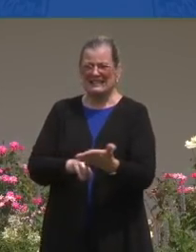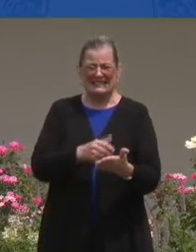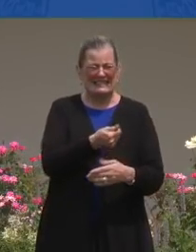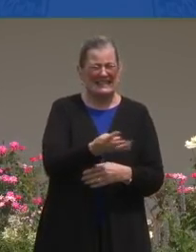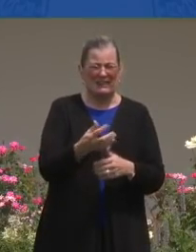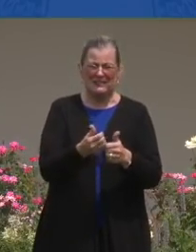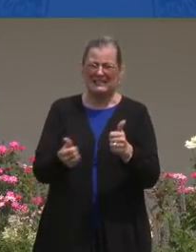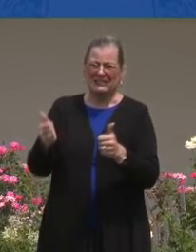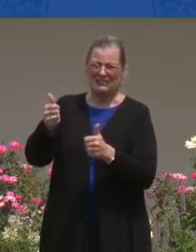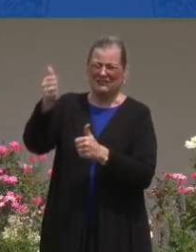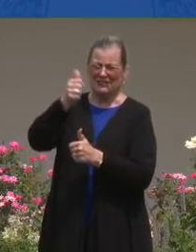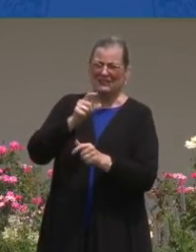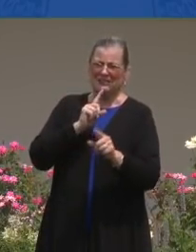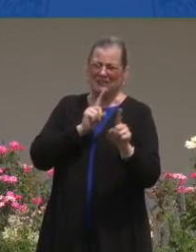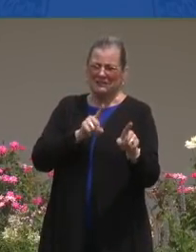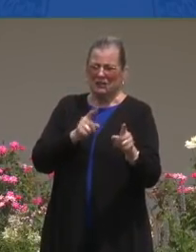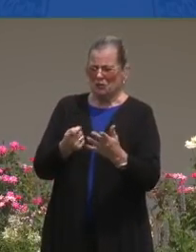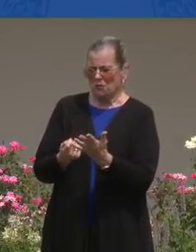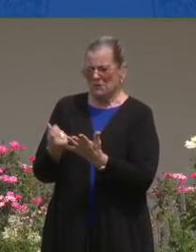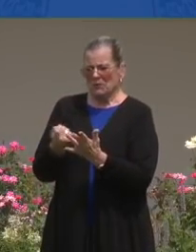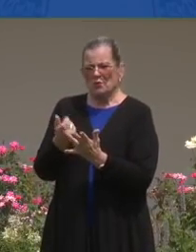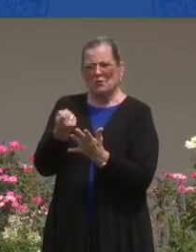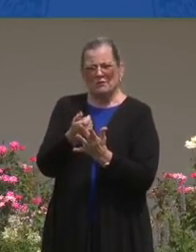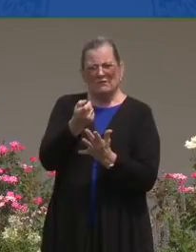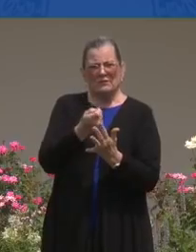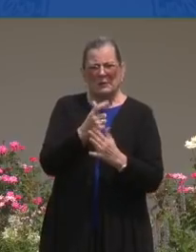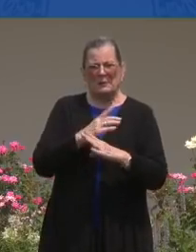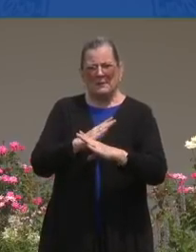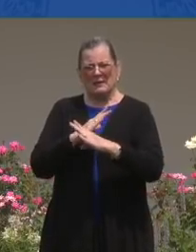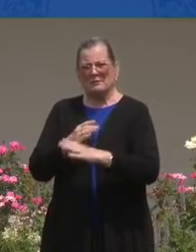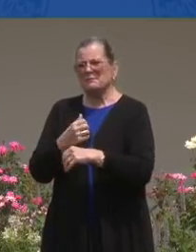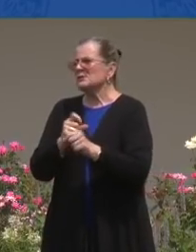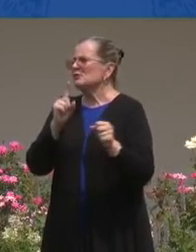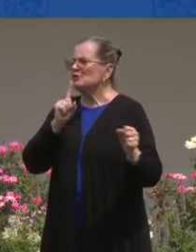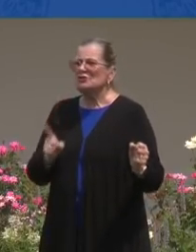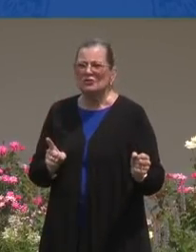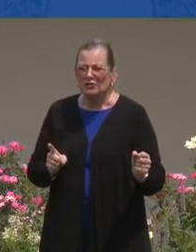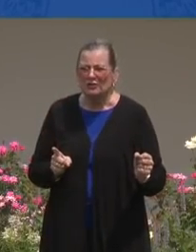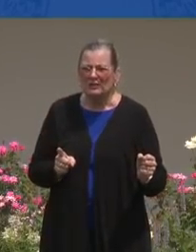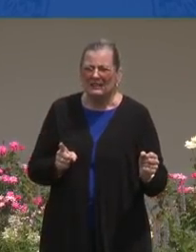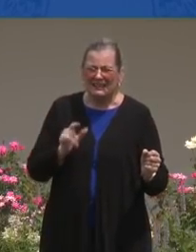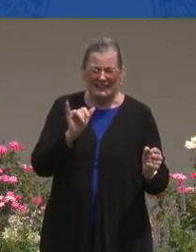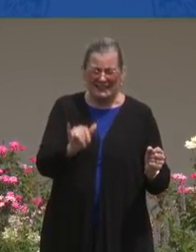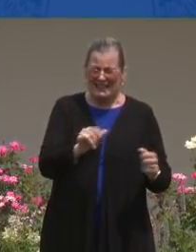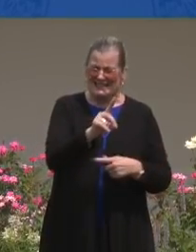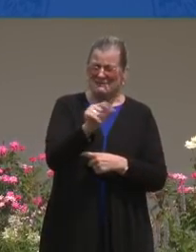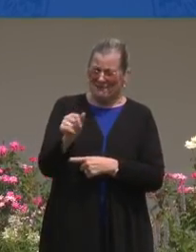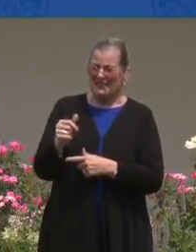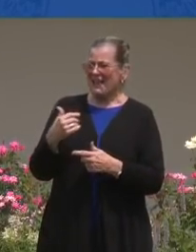Americans from exercising their sacred right to vote. And we're ensuring that the federal government